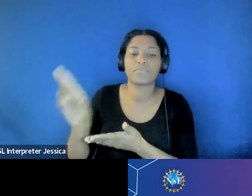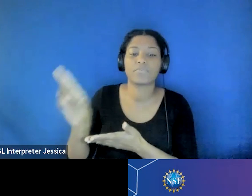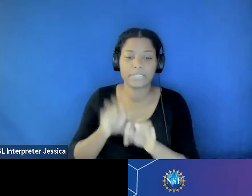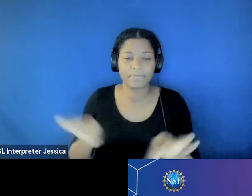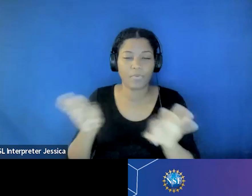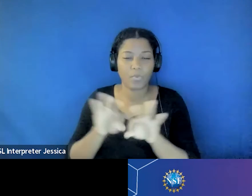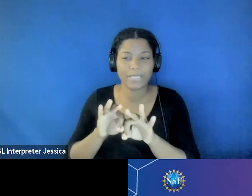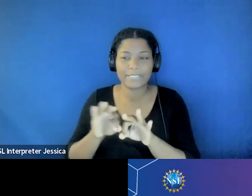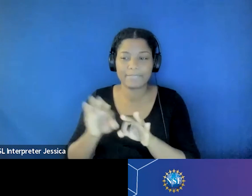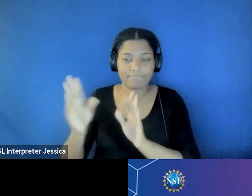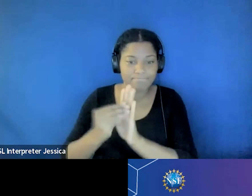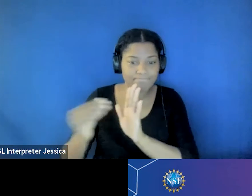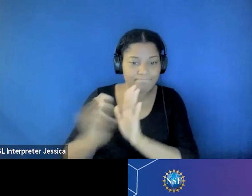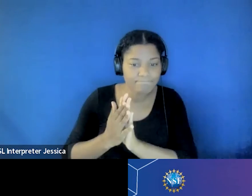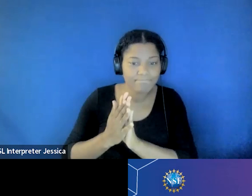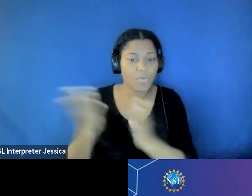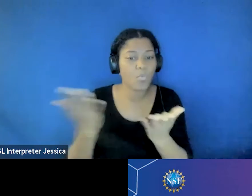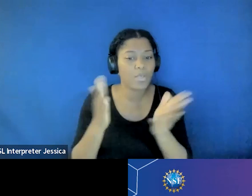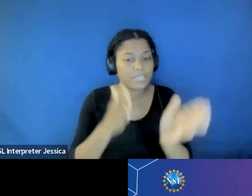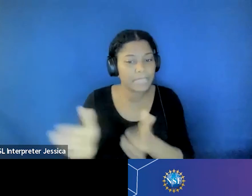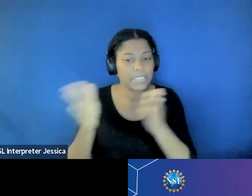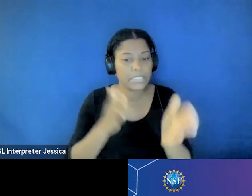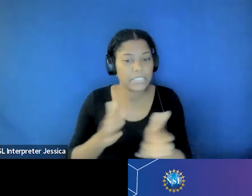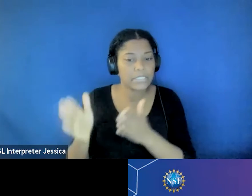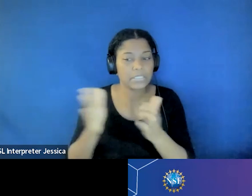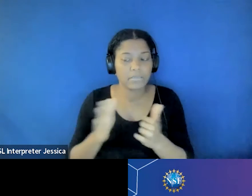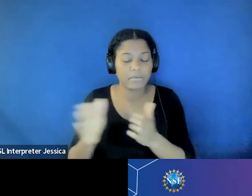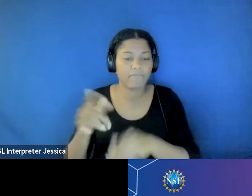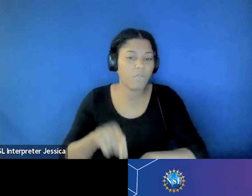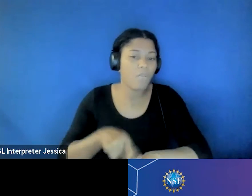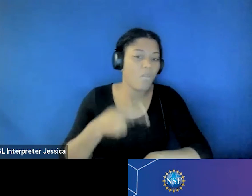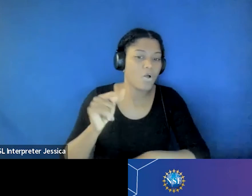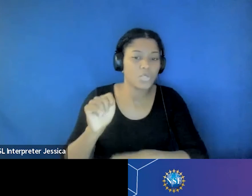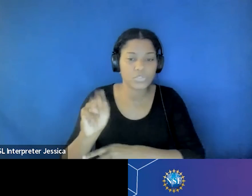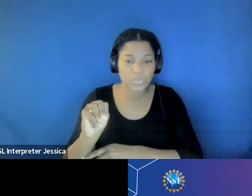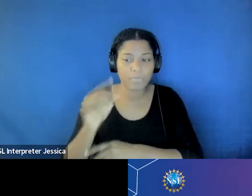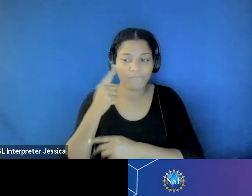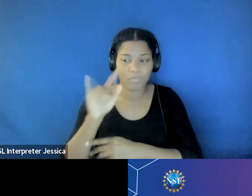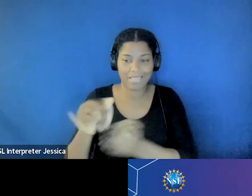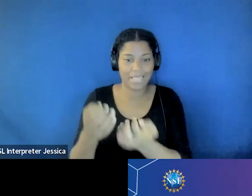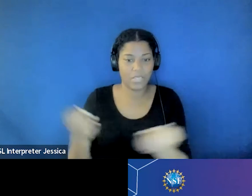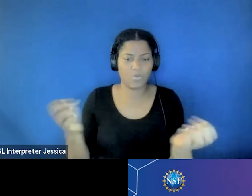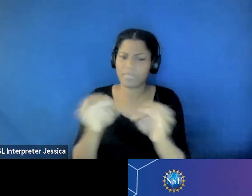stating what the plans are for the long-term sustainability of the instrument is essential for,